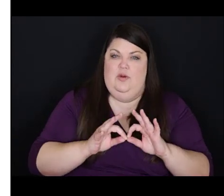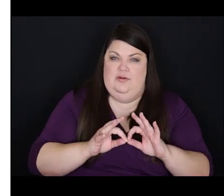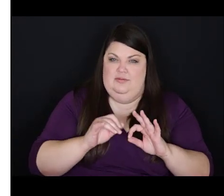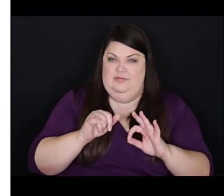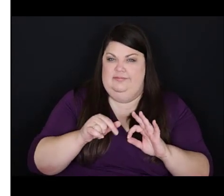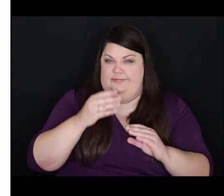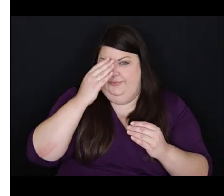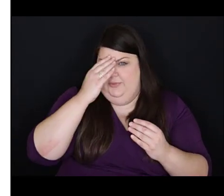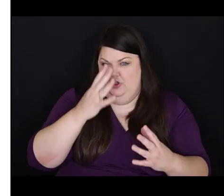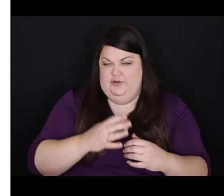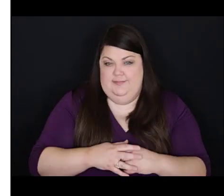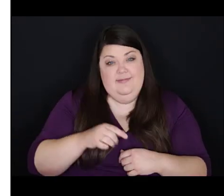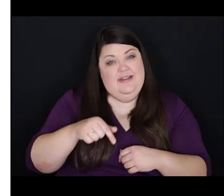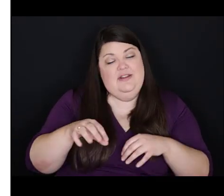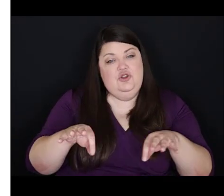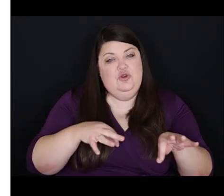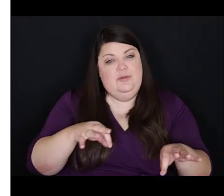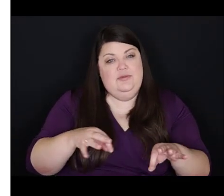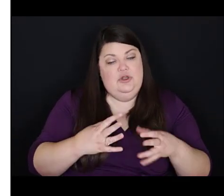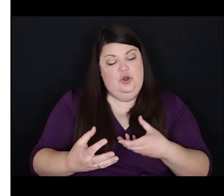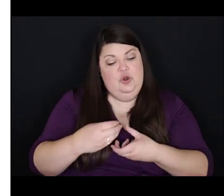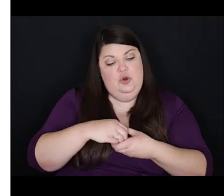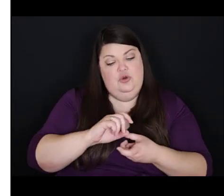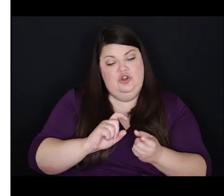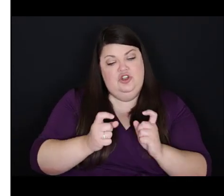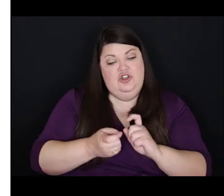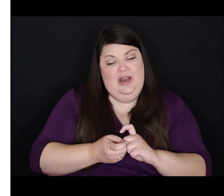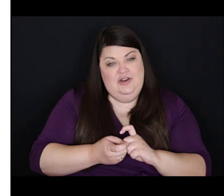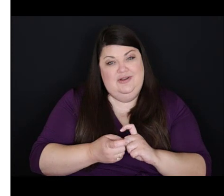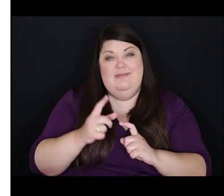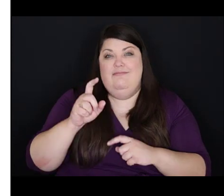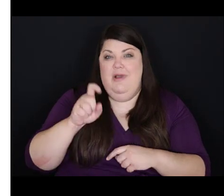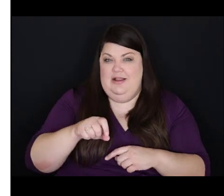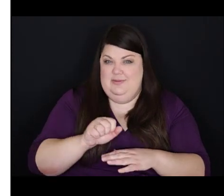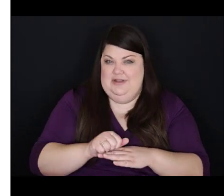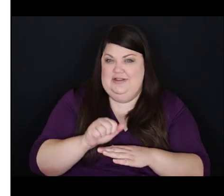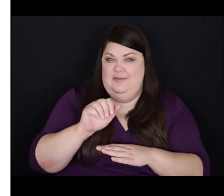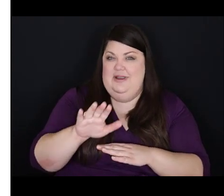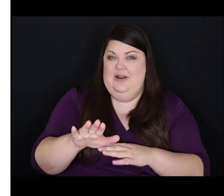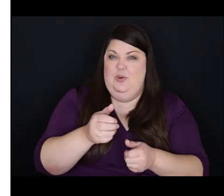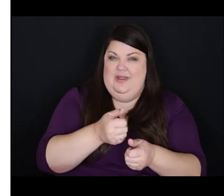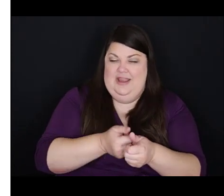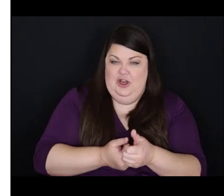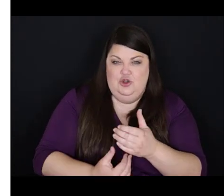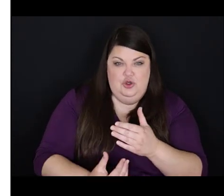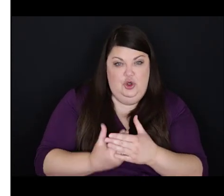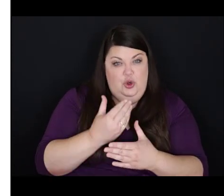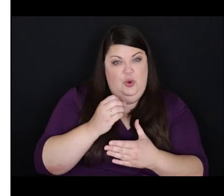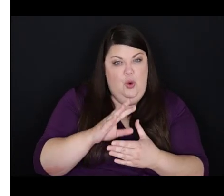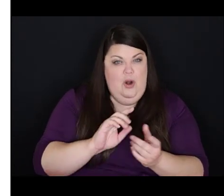This Description includes changes and must be submitted with each new or modified State Plan.